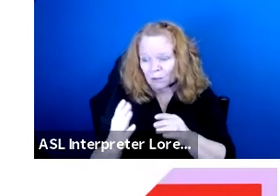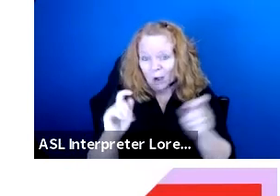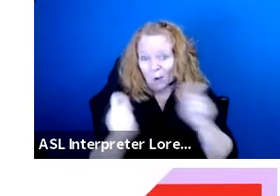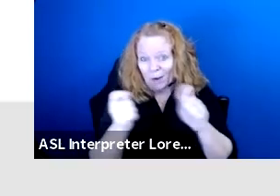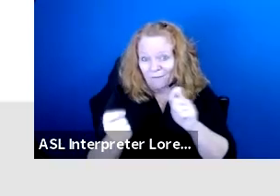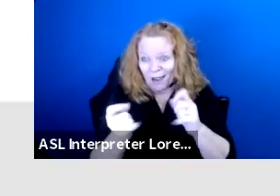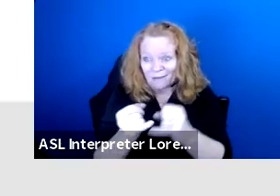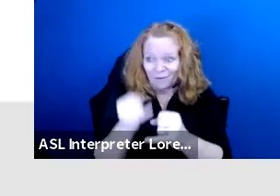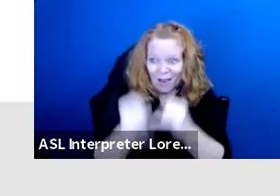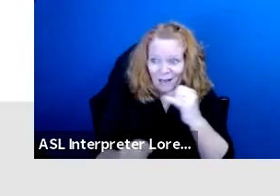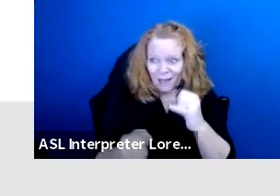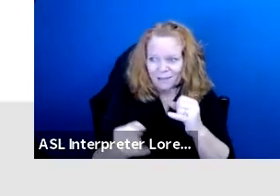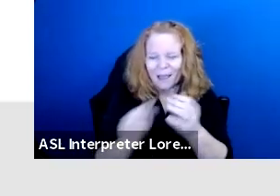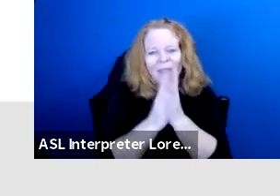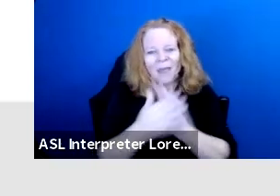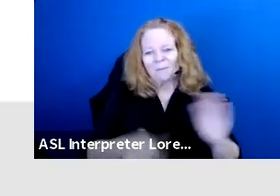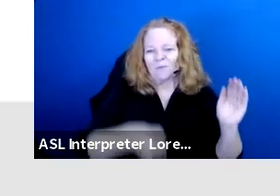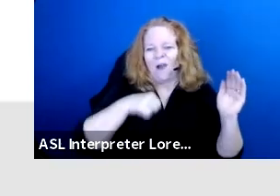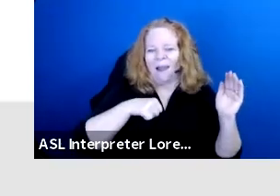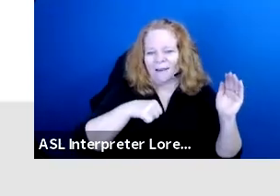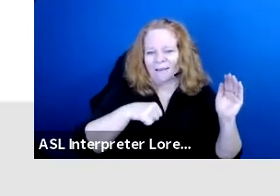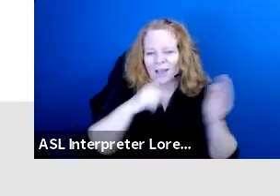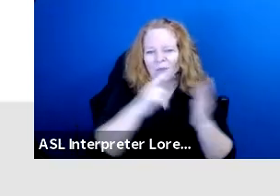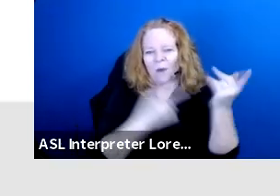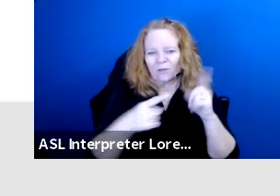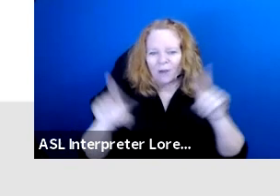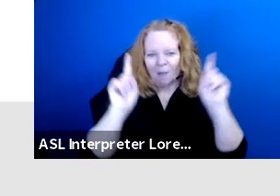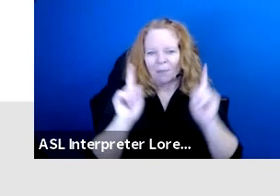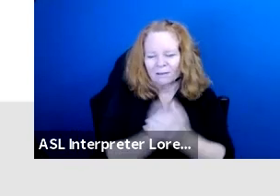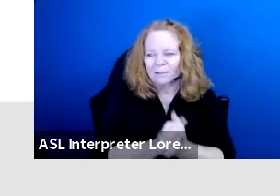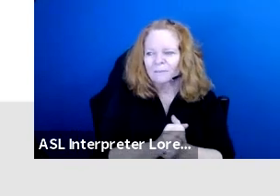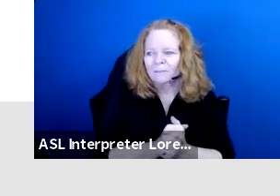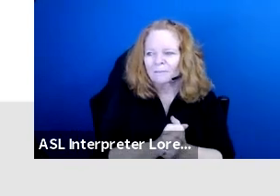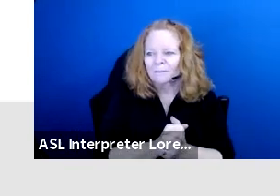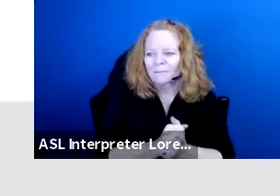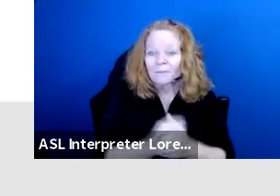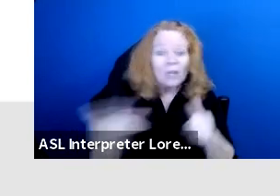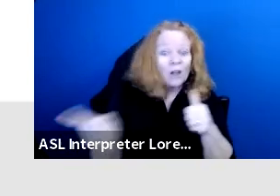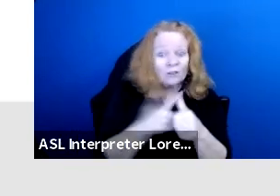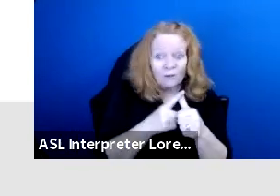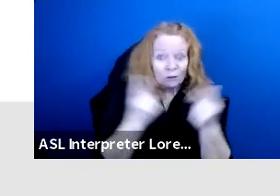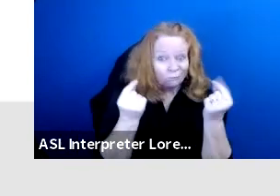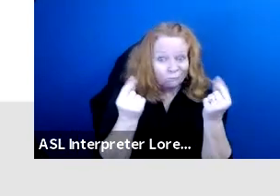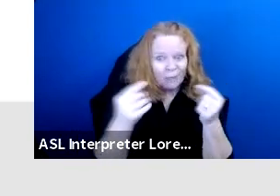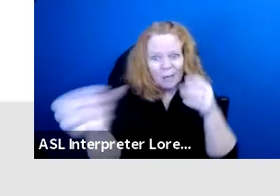accomplishment so step one is to gather the appropriate team now there are several